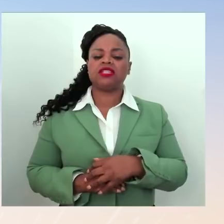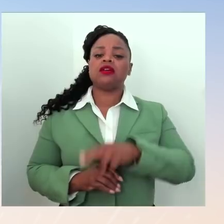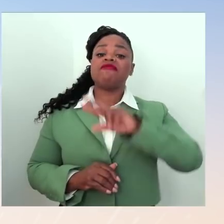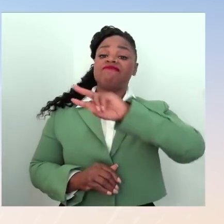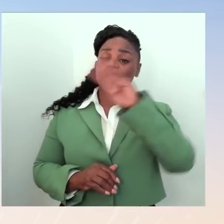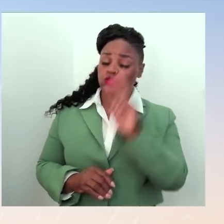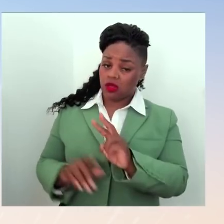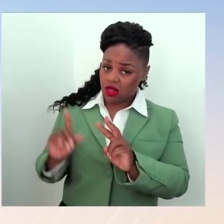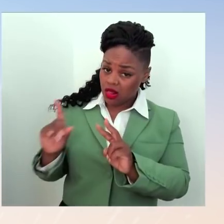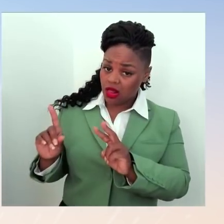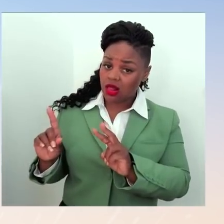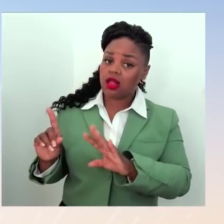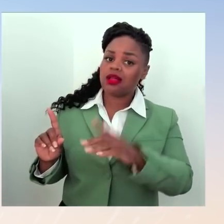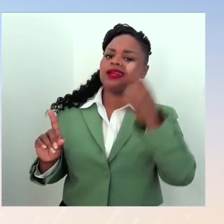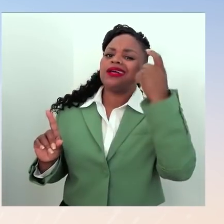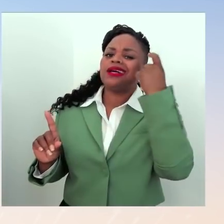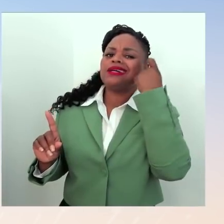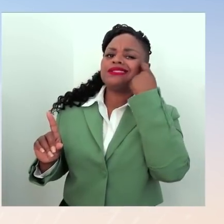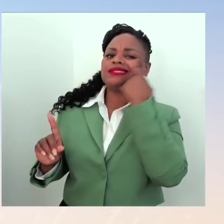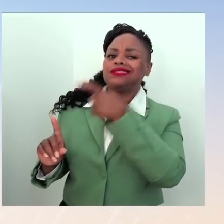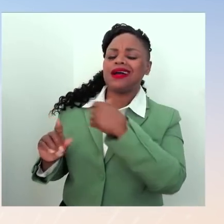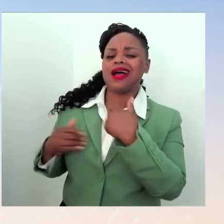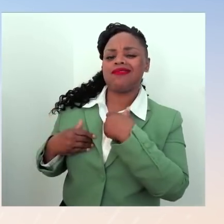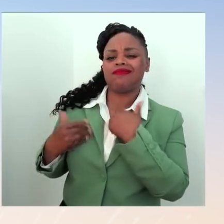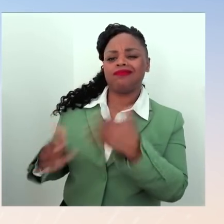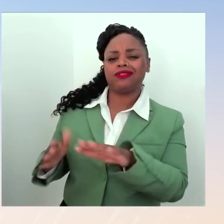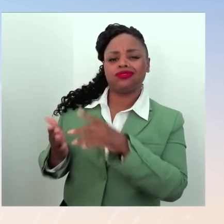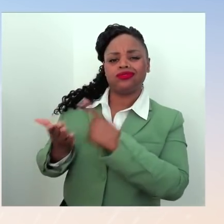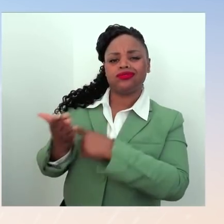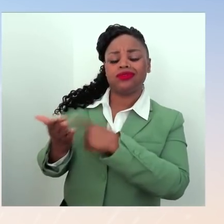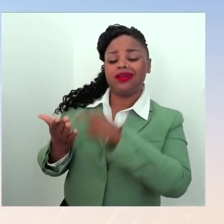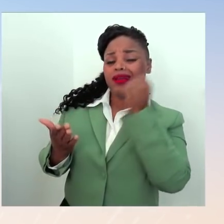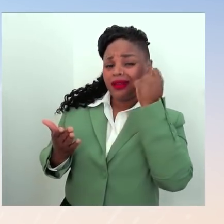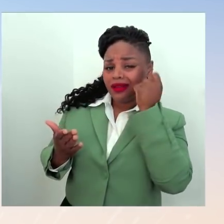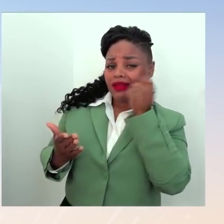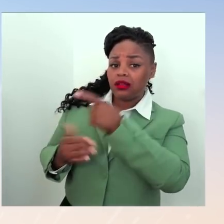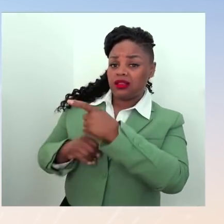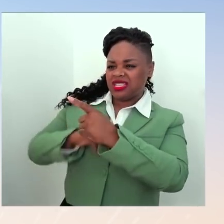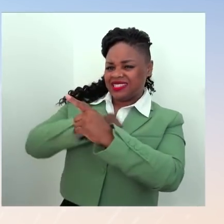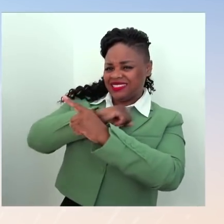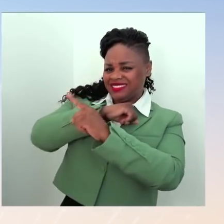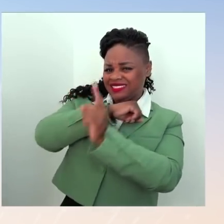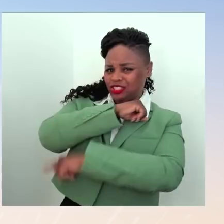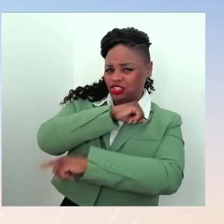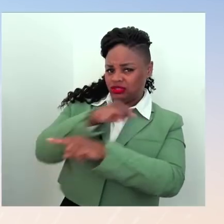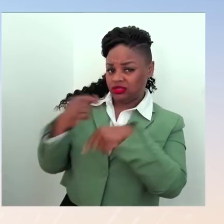Sanctions have been in place since 2019, a lack of diplomatic engagement since then because of electoral fraud, because of all the things